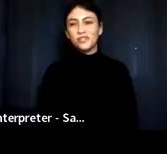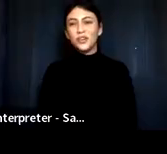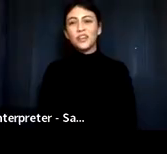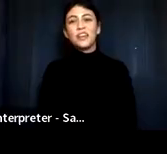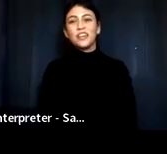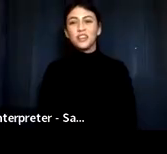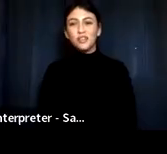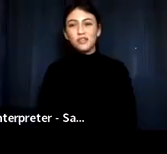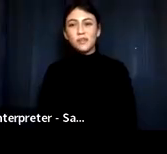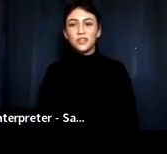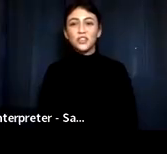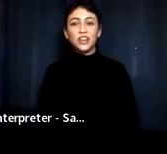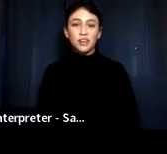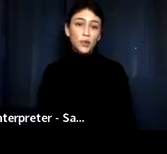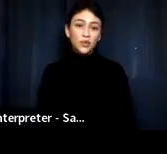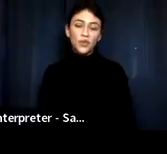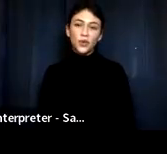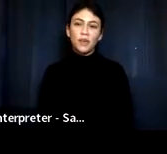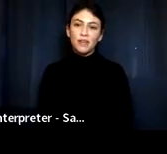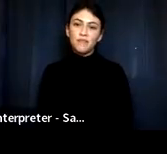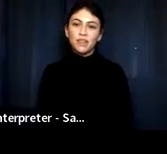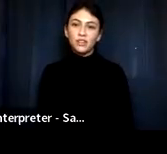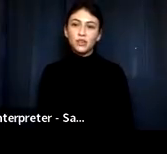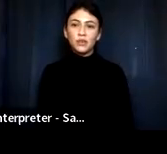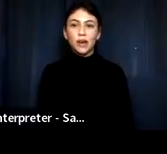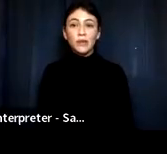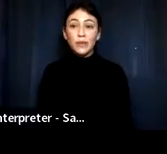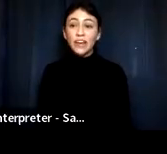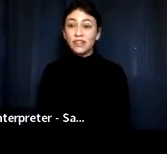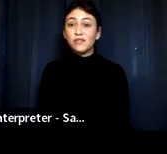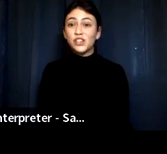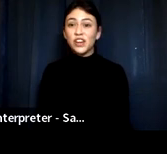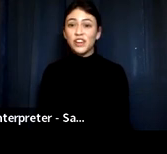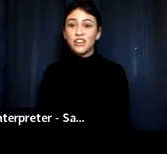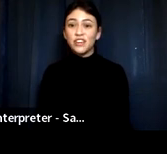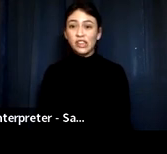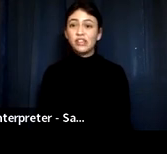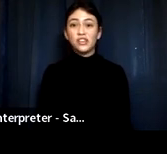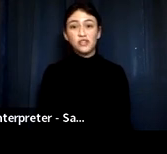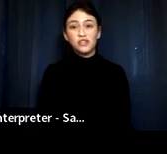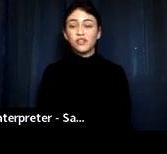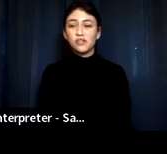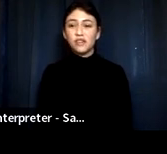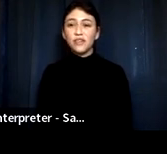First of all, thank you so much for sharing both of you, my two peer panelists for sharing your concerns and your struggles.